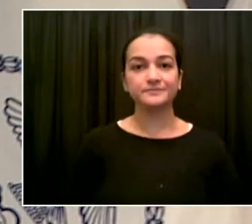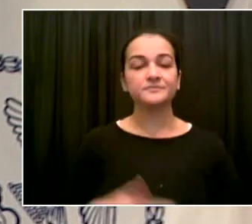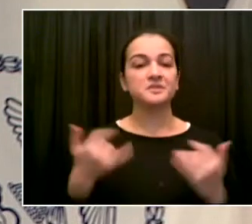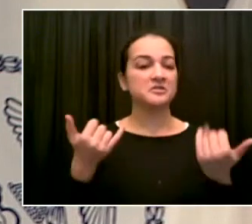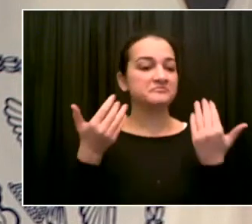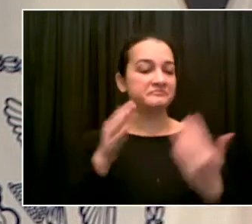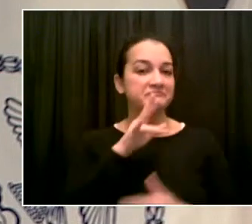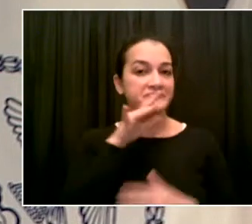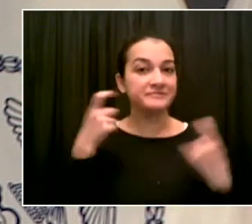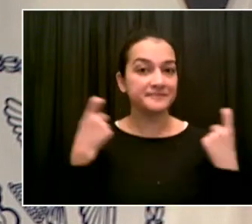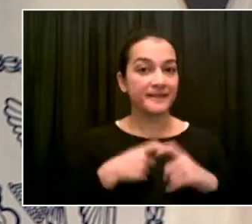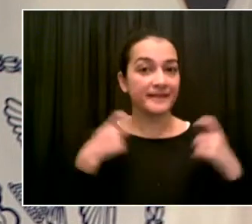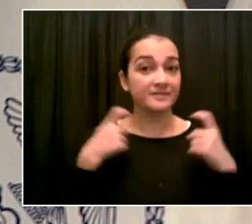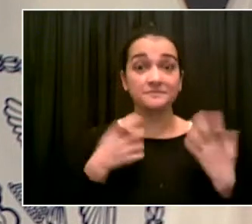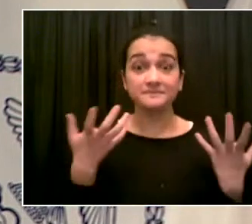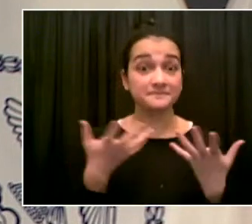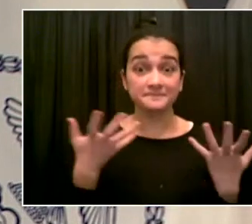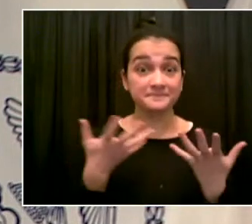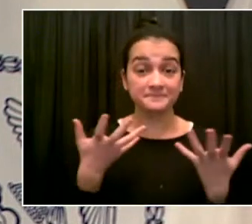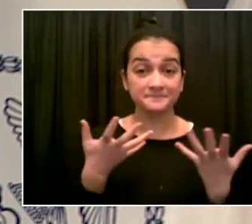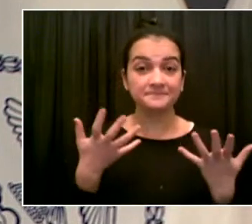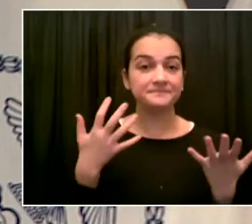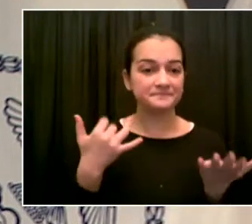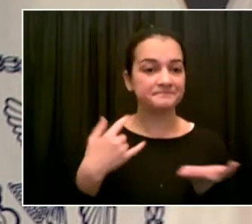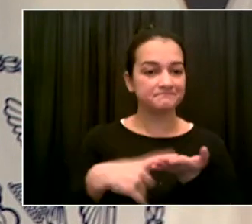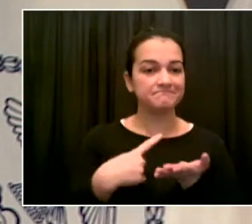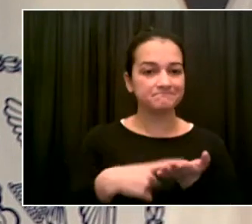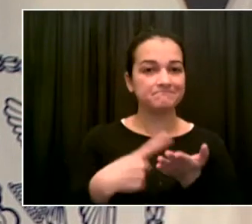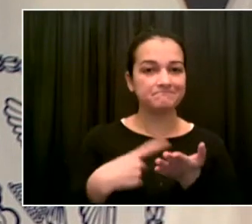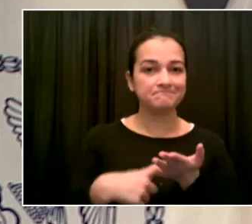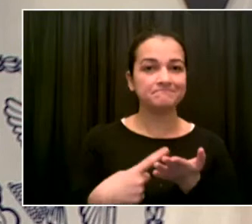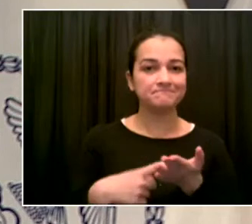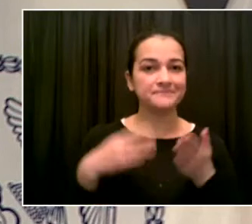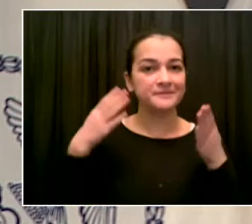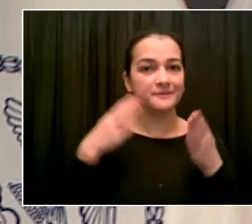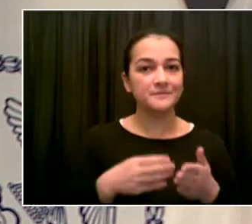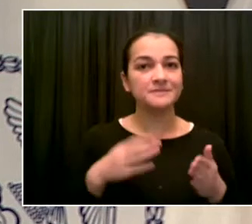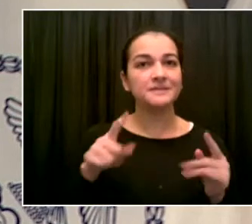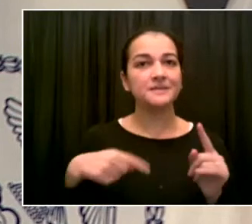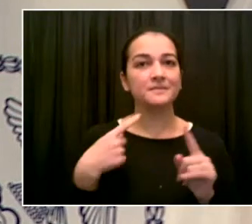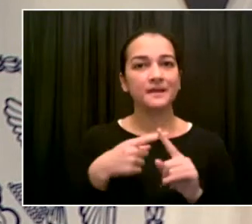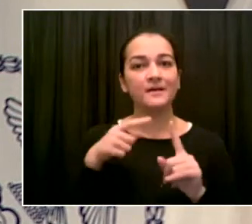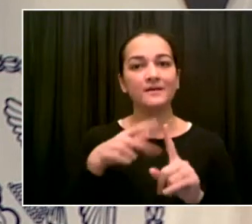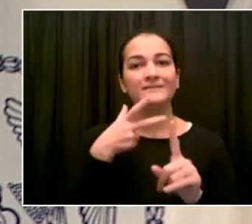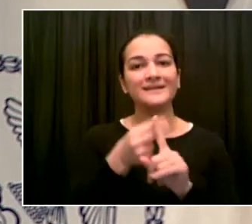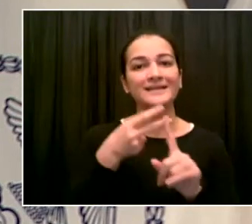AVERAGES 1200 CASES. A FEW WORDS IN